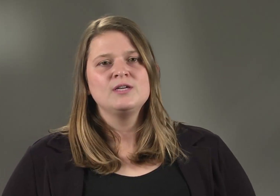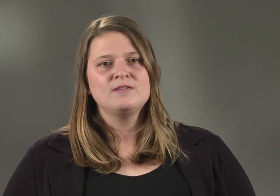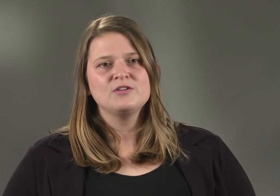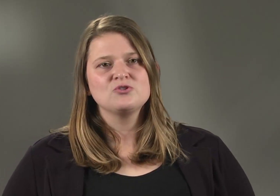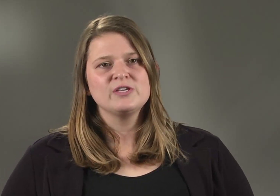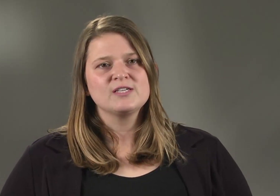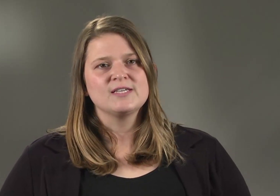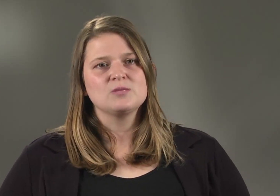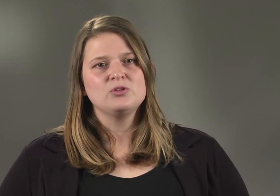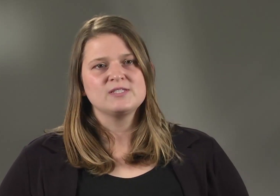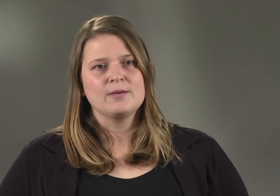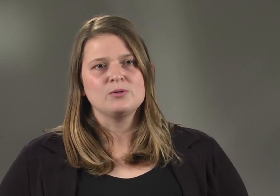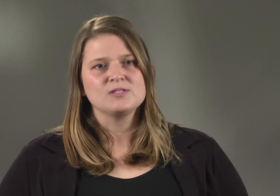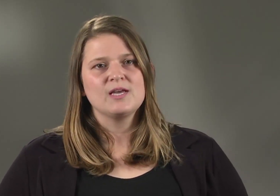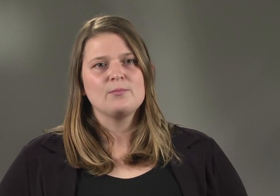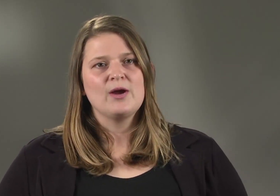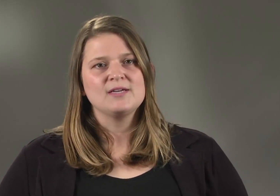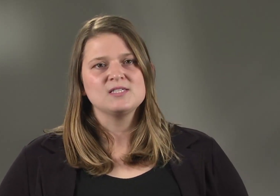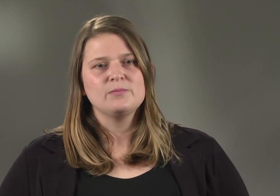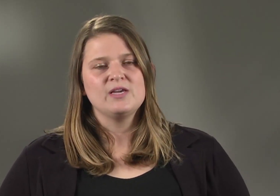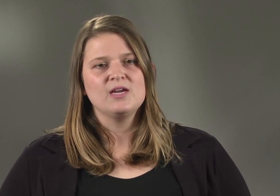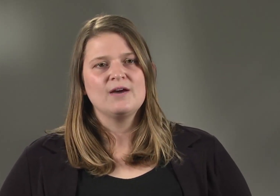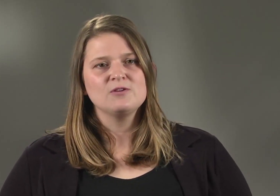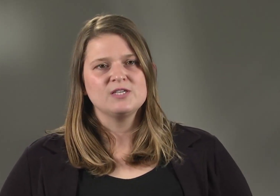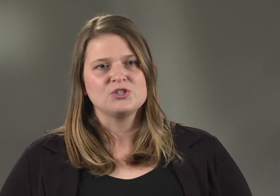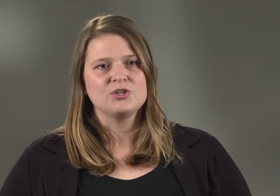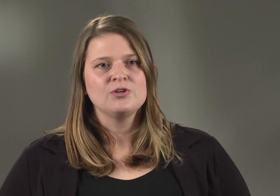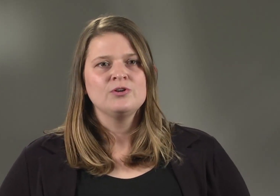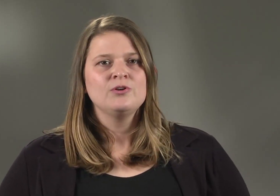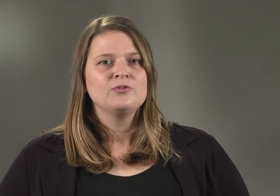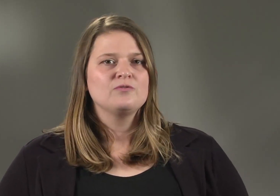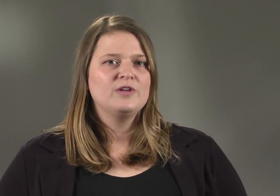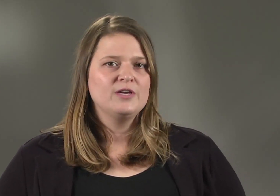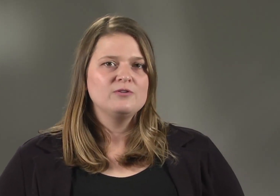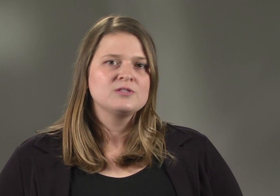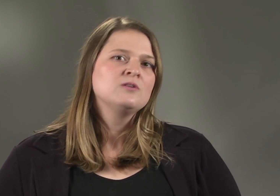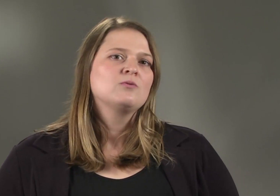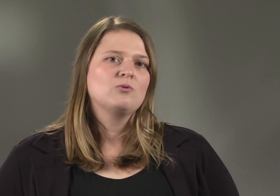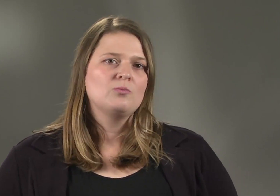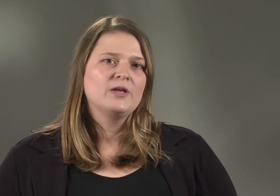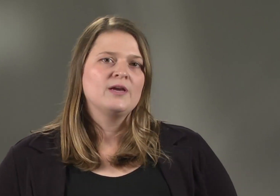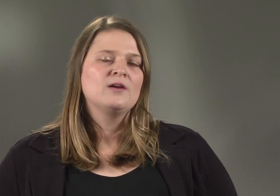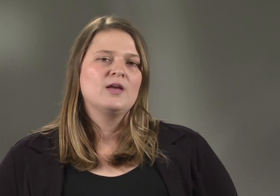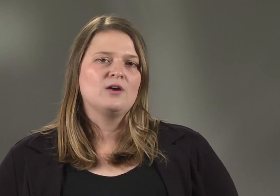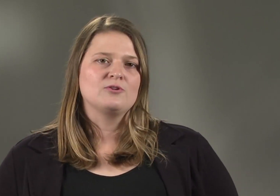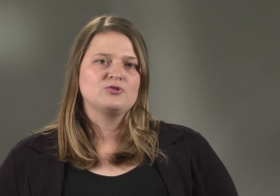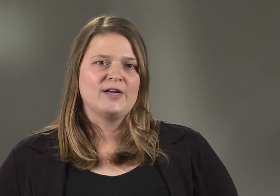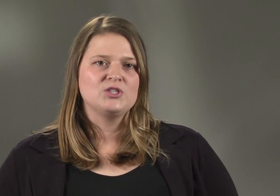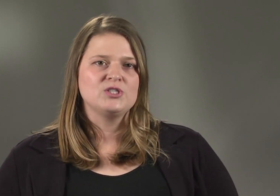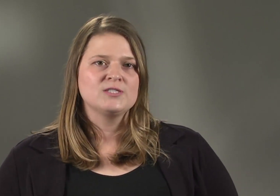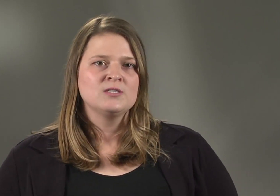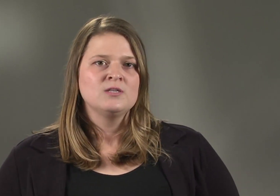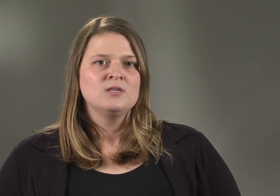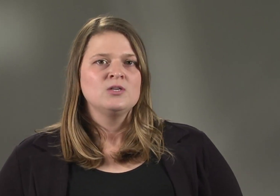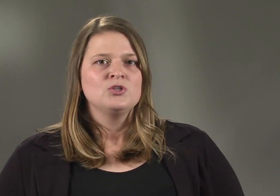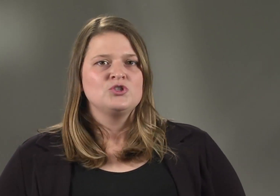need visually accessible examples and practice making conversation through videos, role play, and other strategies.